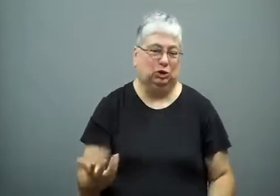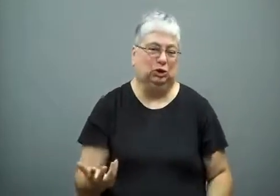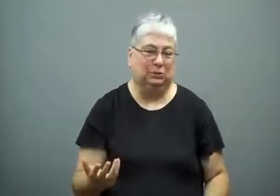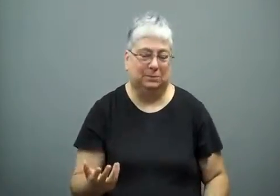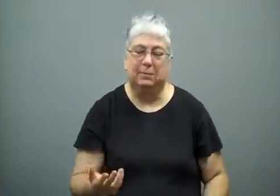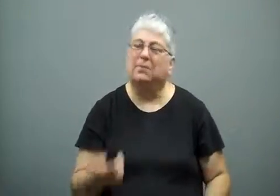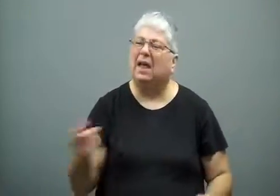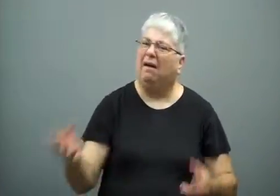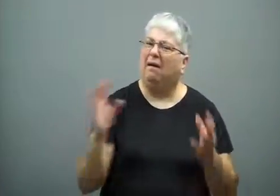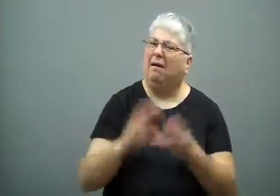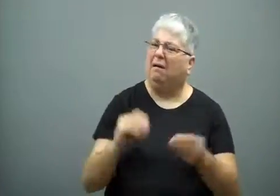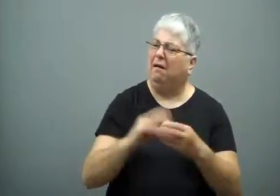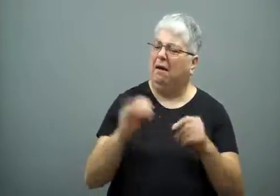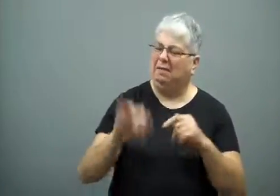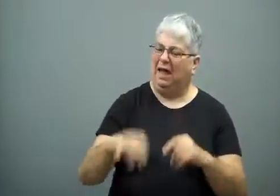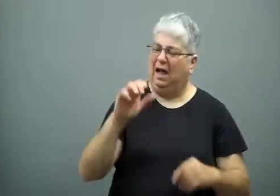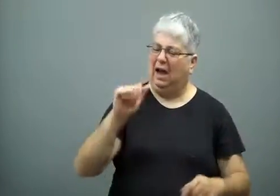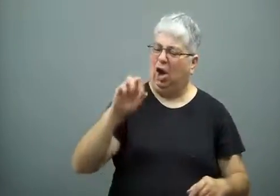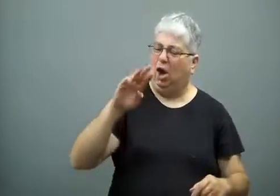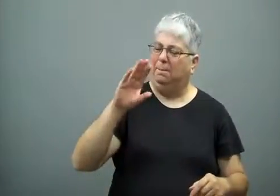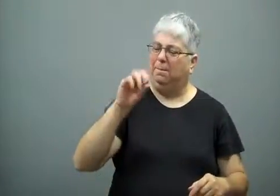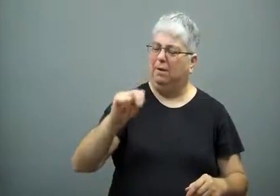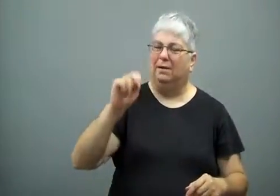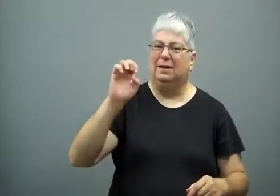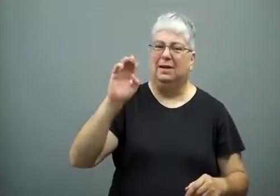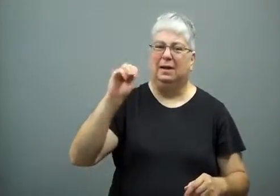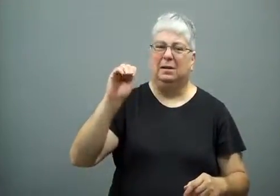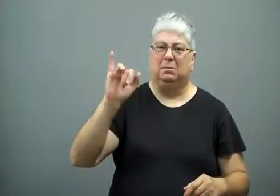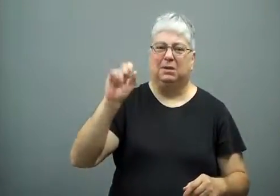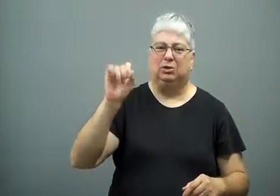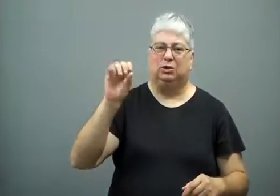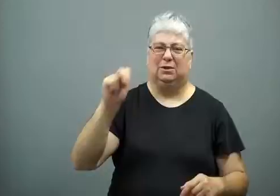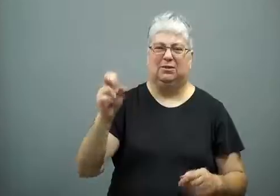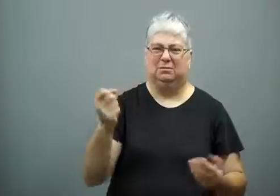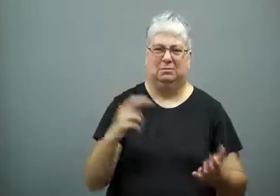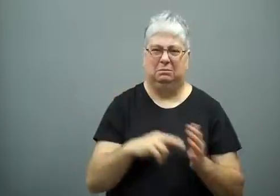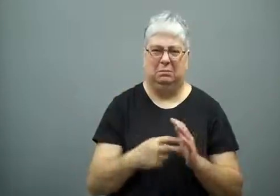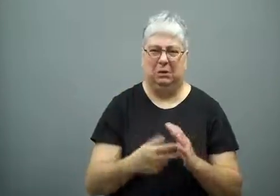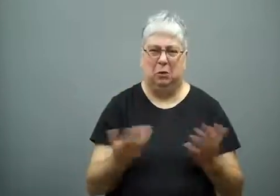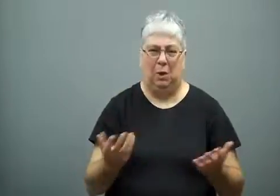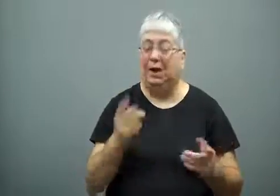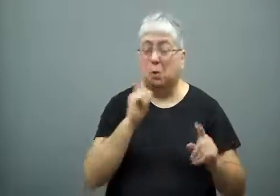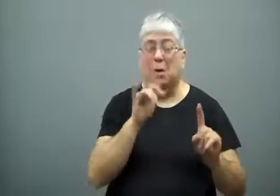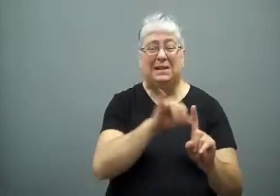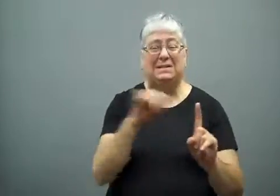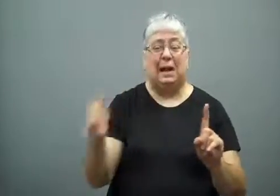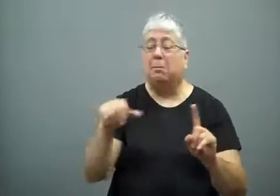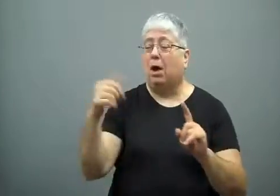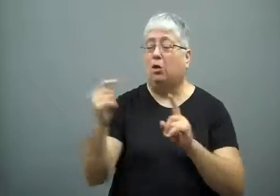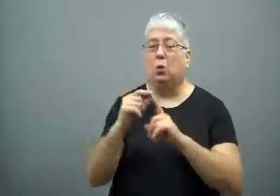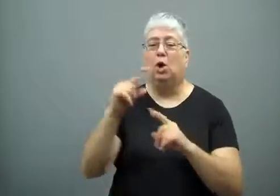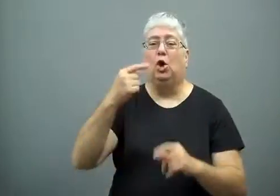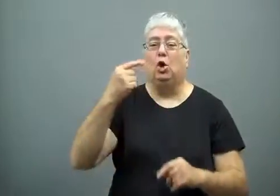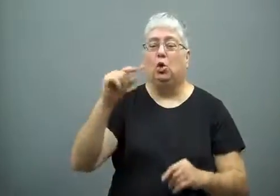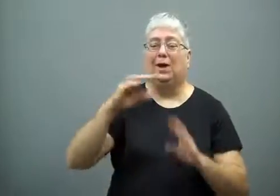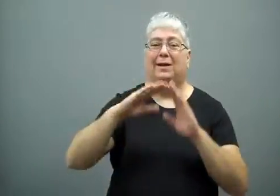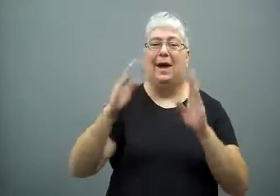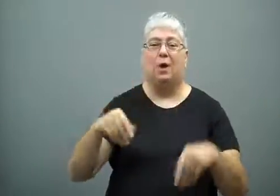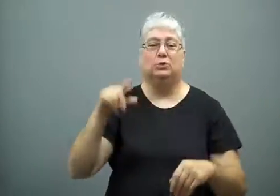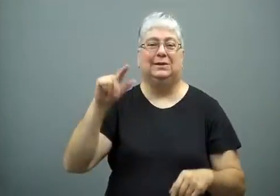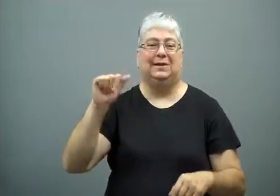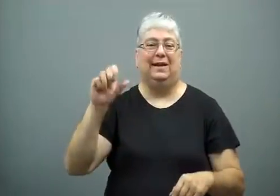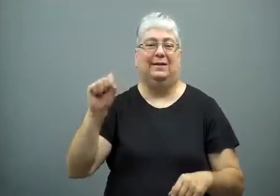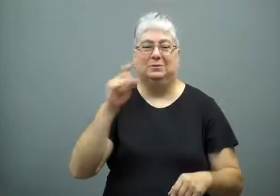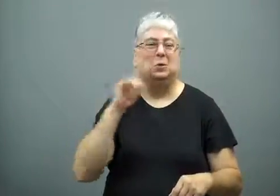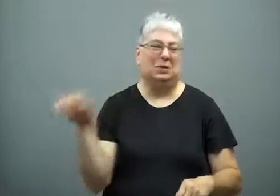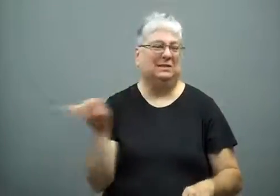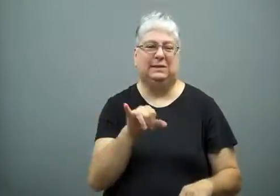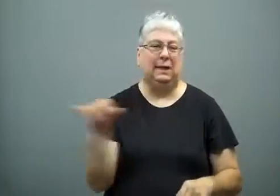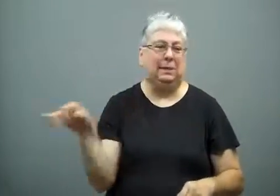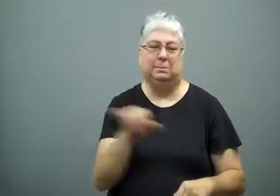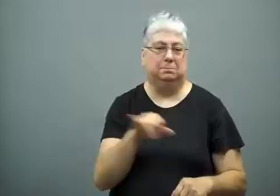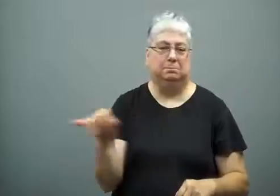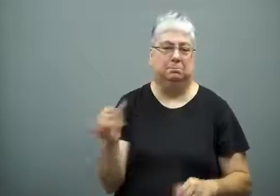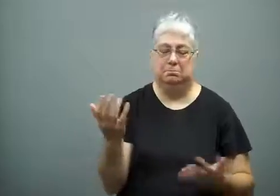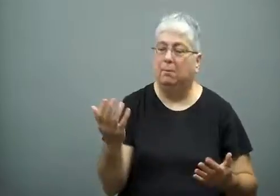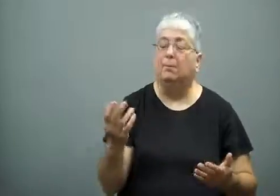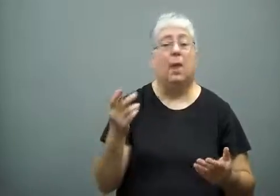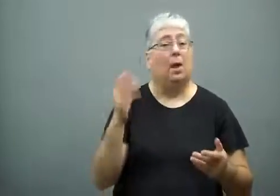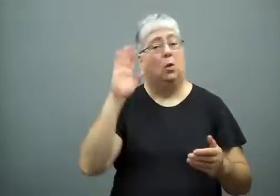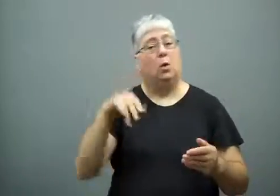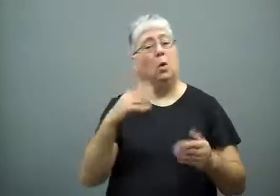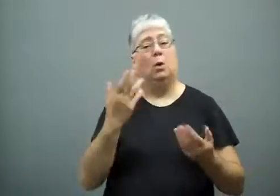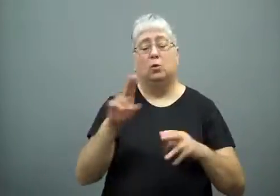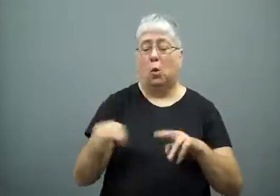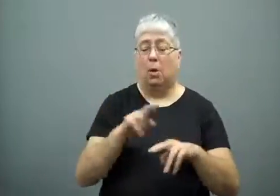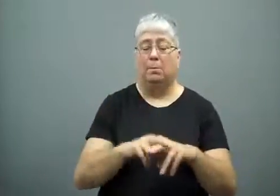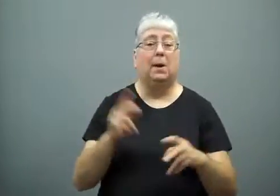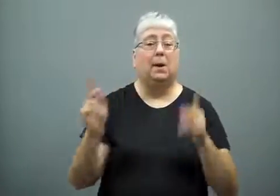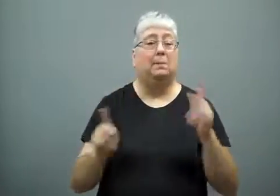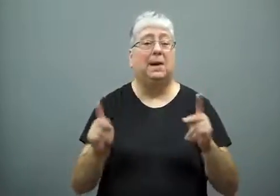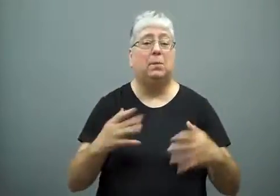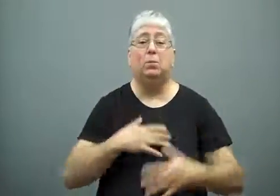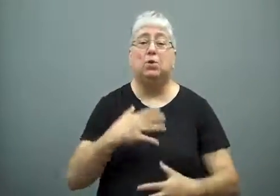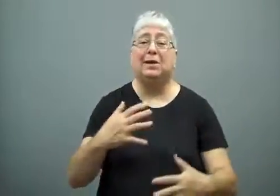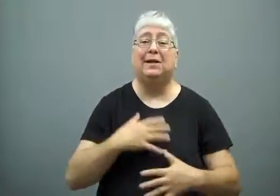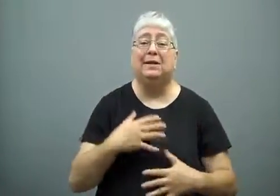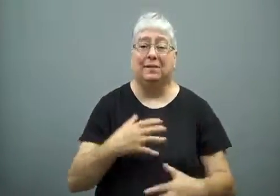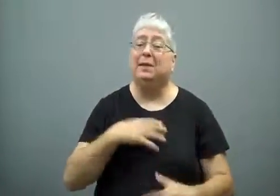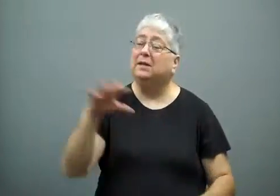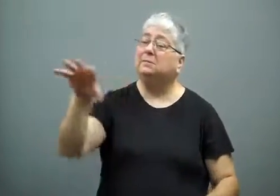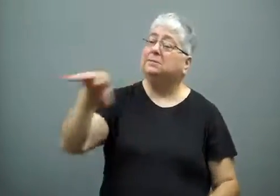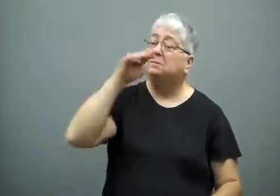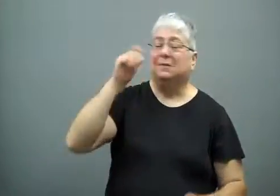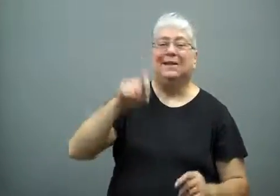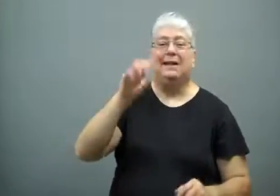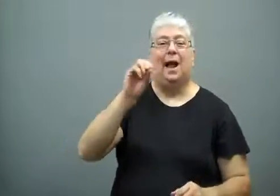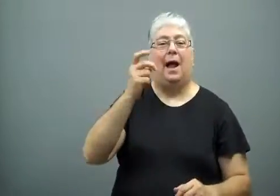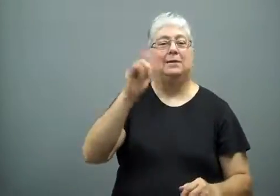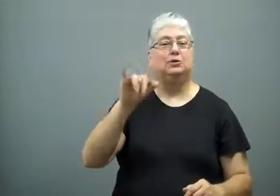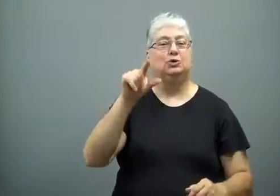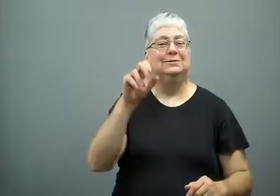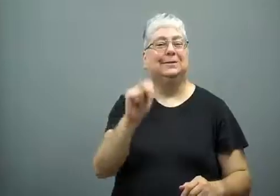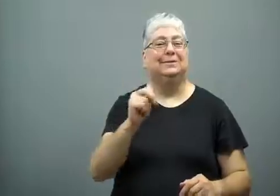Carbon emissions are the same thing as greenhouse gases.